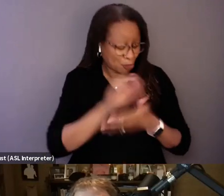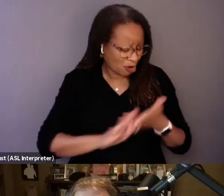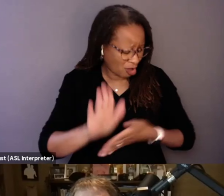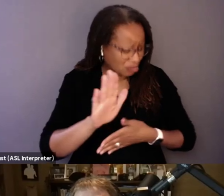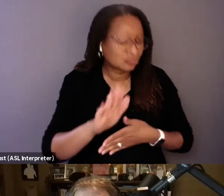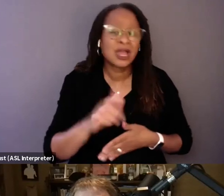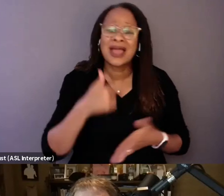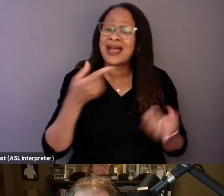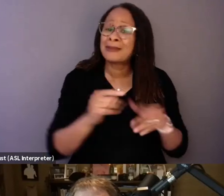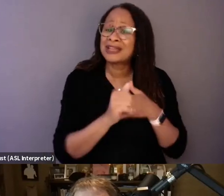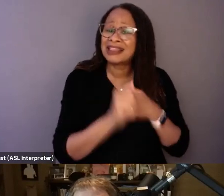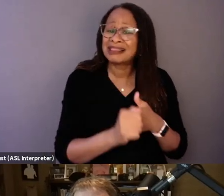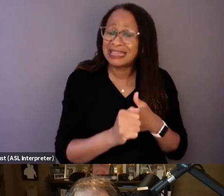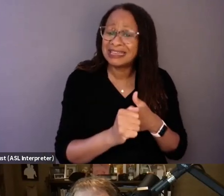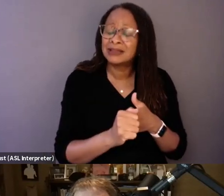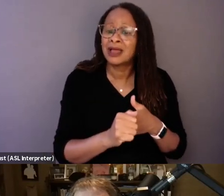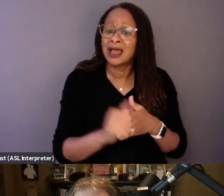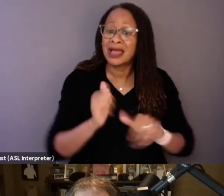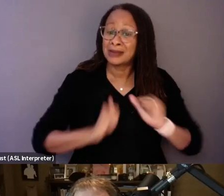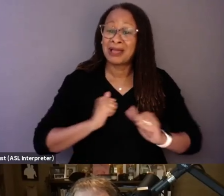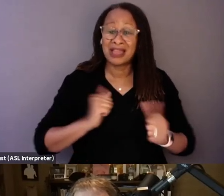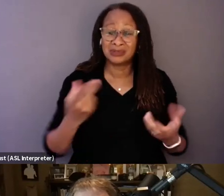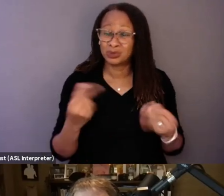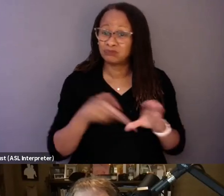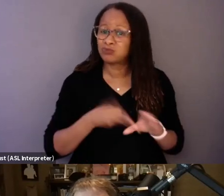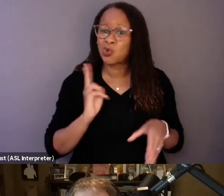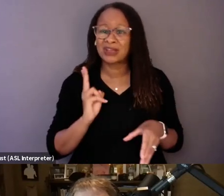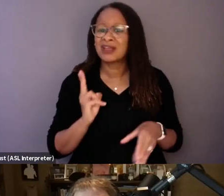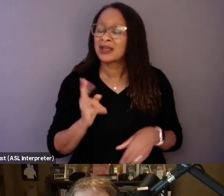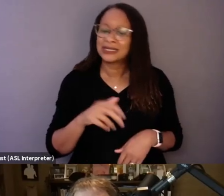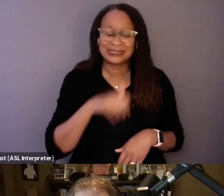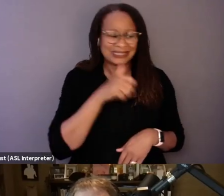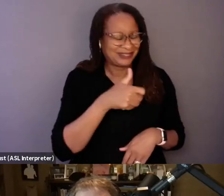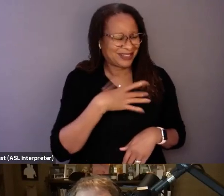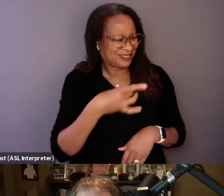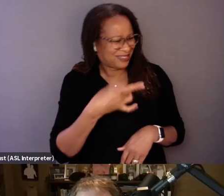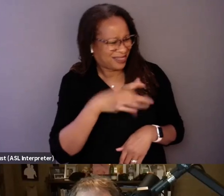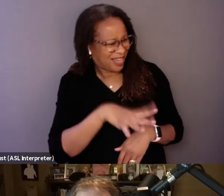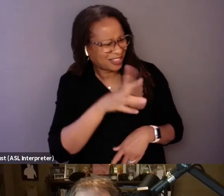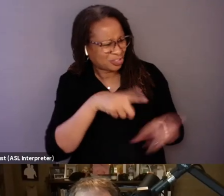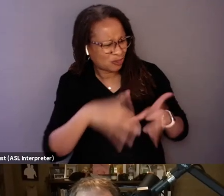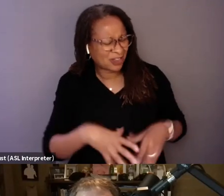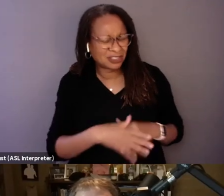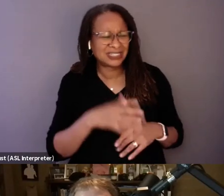in a play and he quit because he just didn't like the director and where it was going and he kept... At first he was arguing with him and then he...